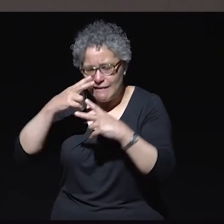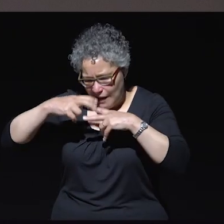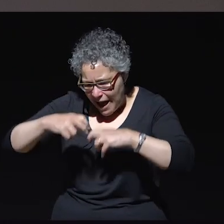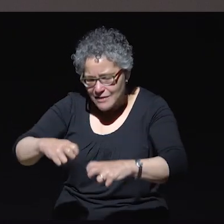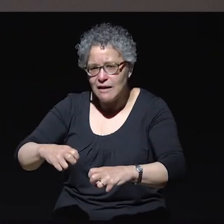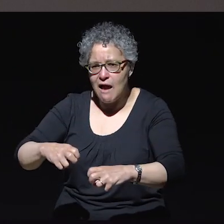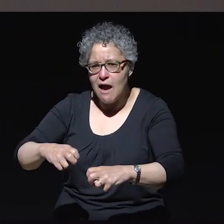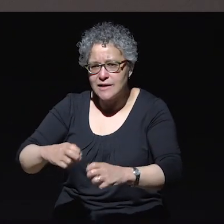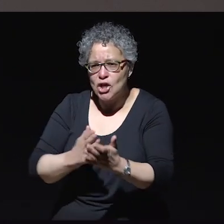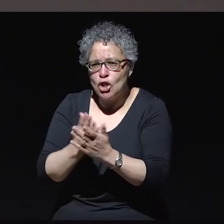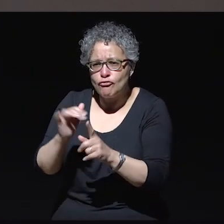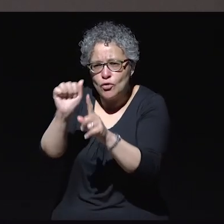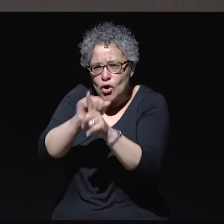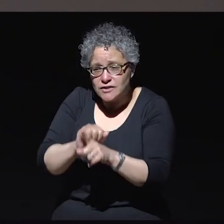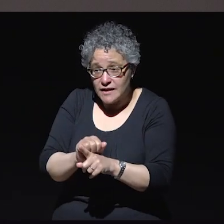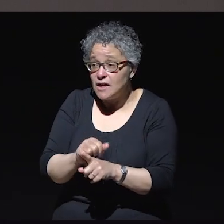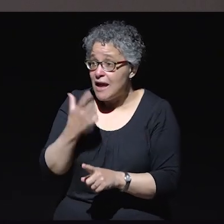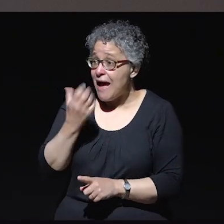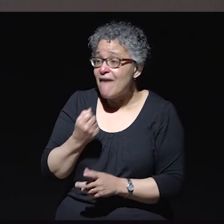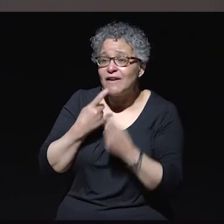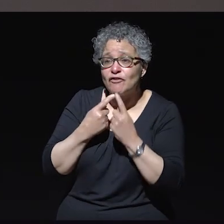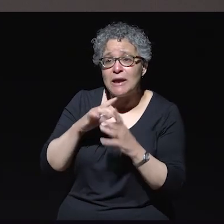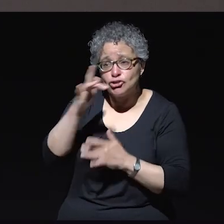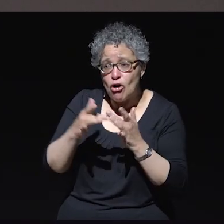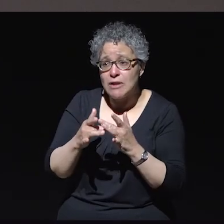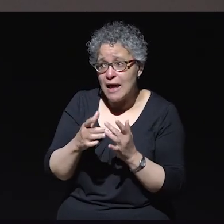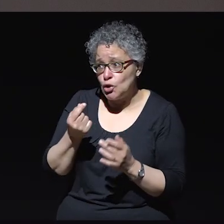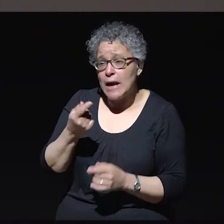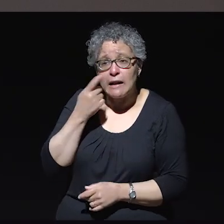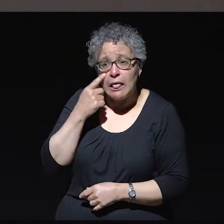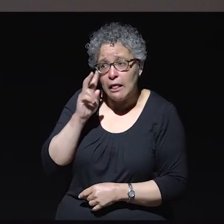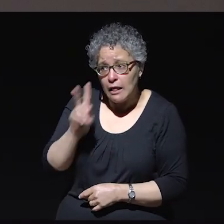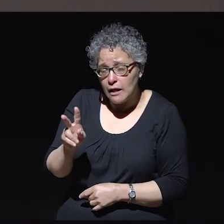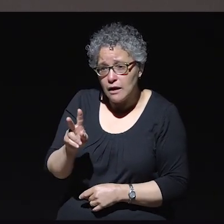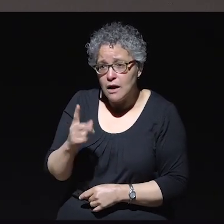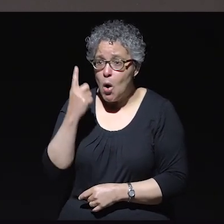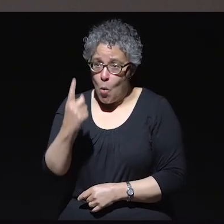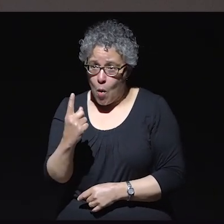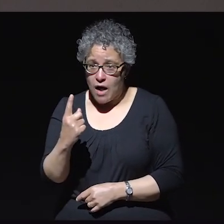and this is all online by the way if you want to have a look, it actually transpires that there isn't just one blue being used here